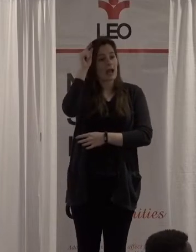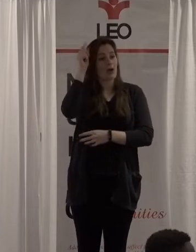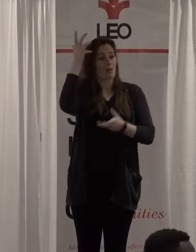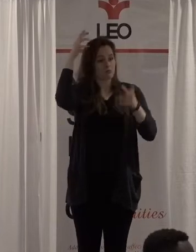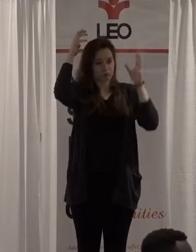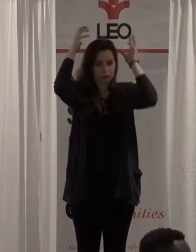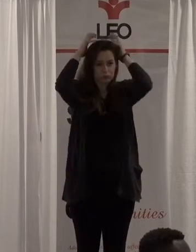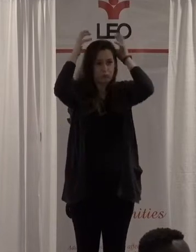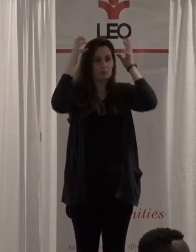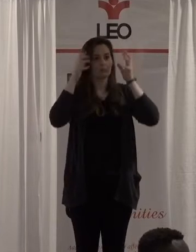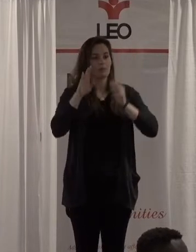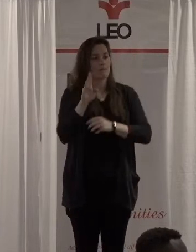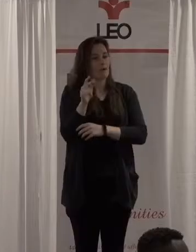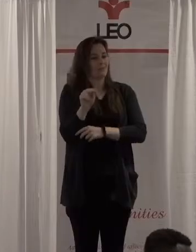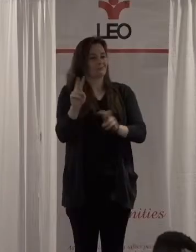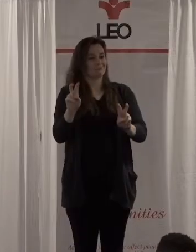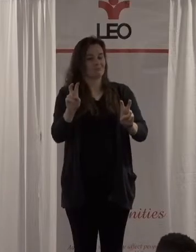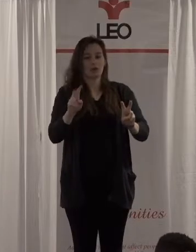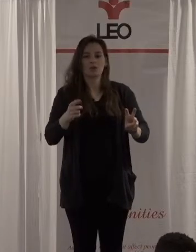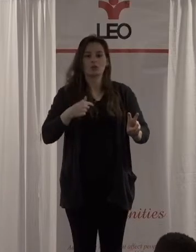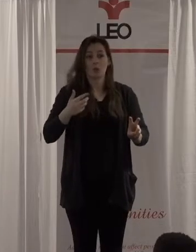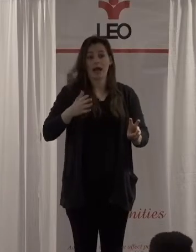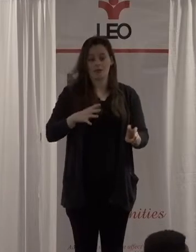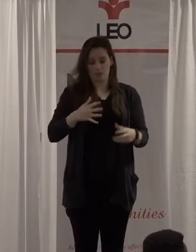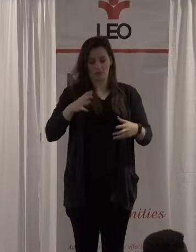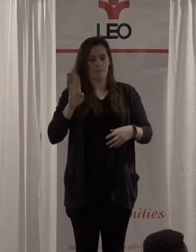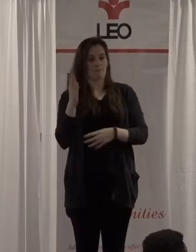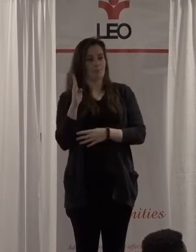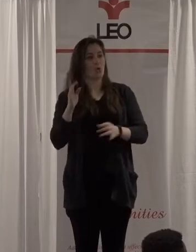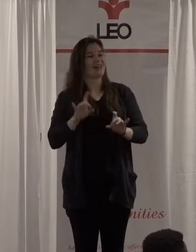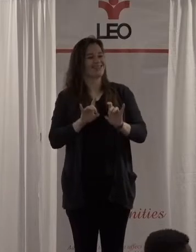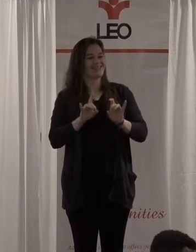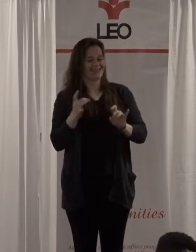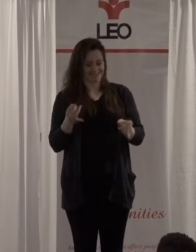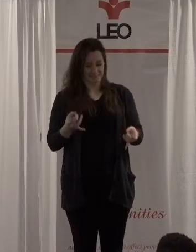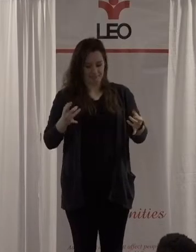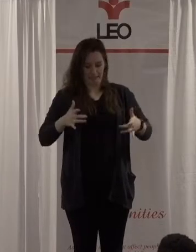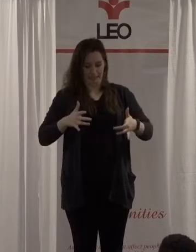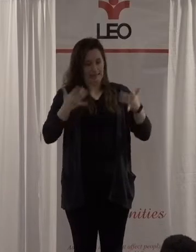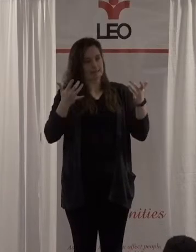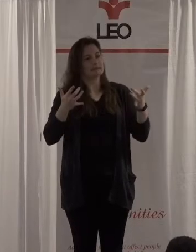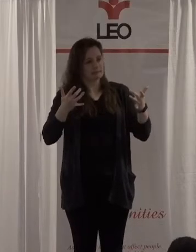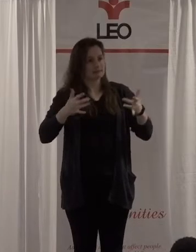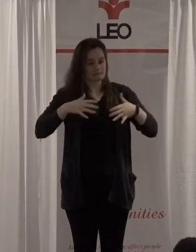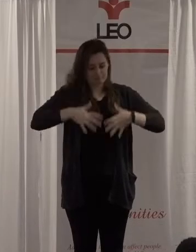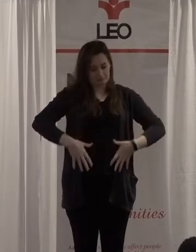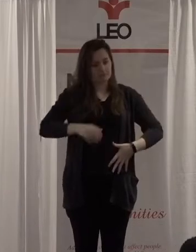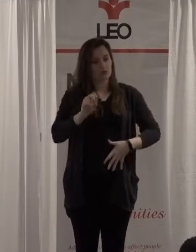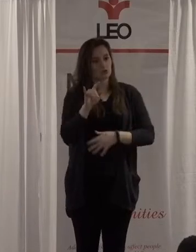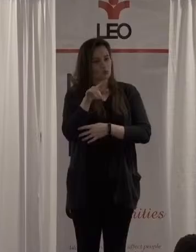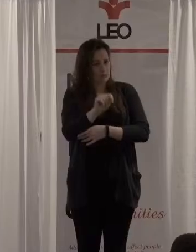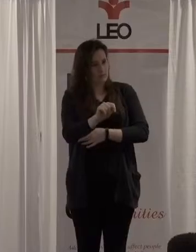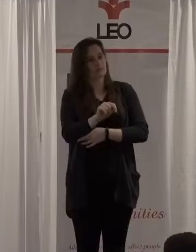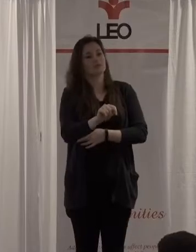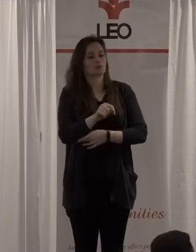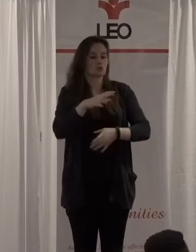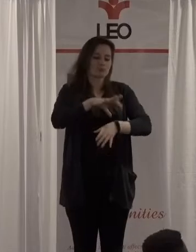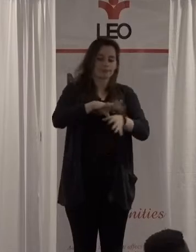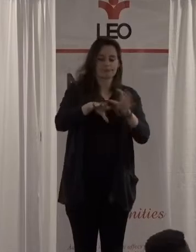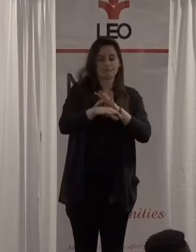I'M WEARING A LIGHT BLUE SUIT WITH A WHITE T-SHIRTED, SILVER JEWELLERY DARK BLUE RIMMED GLASSES